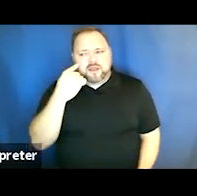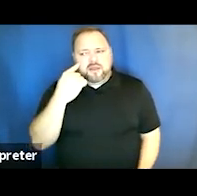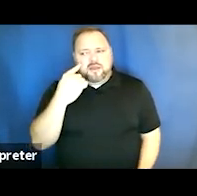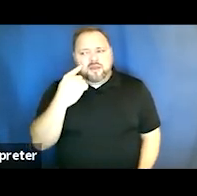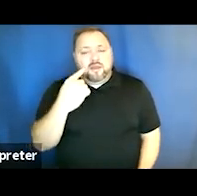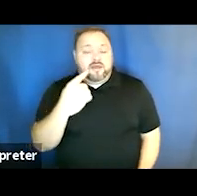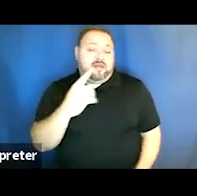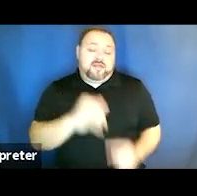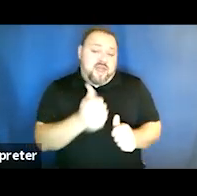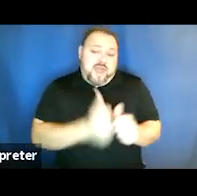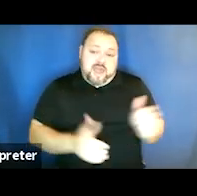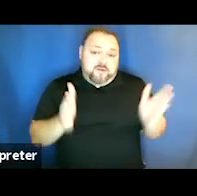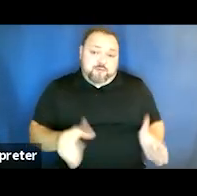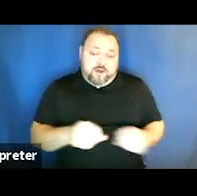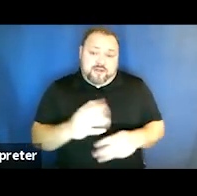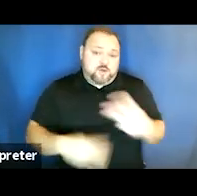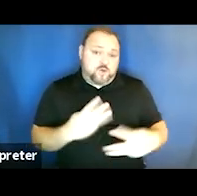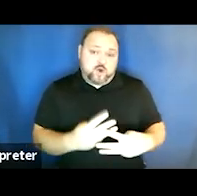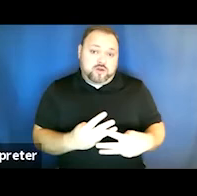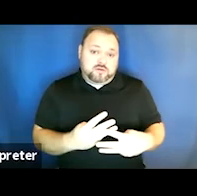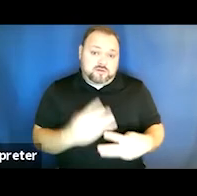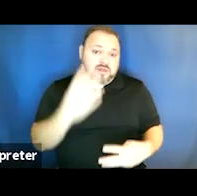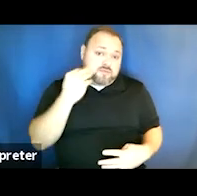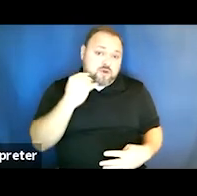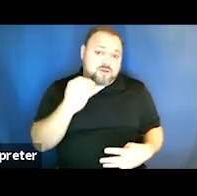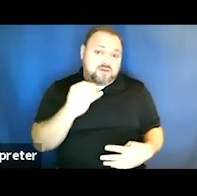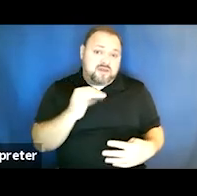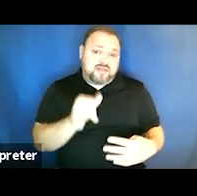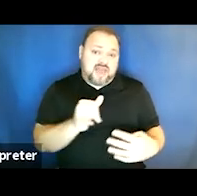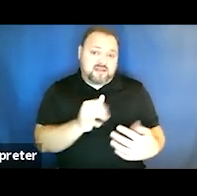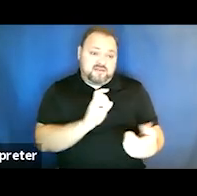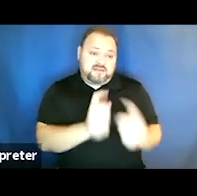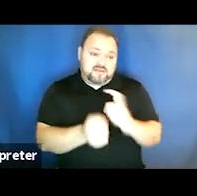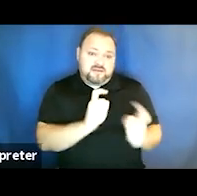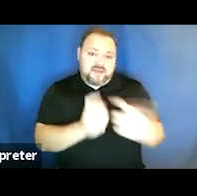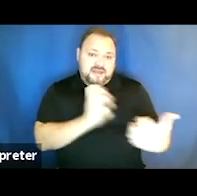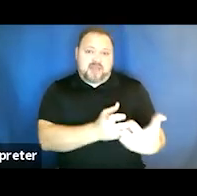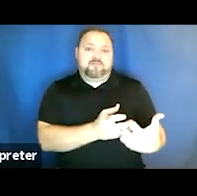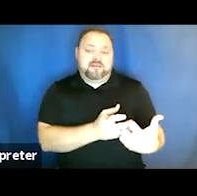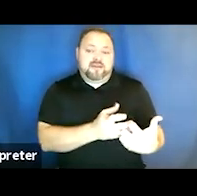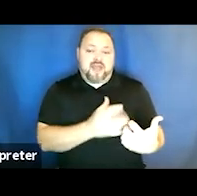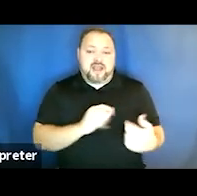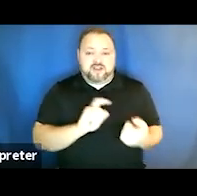every person in this world experiences adaptability and changes as our life flows.